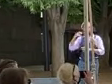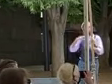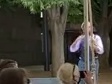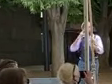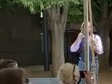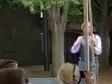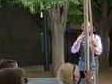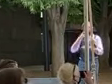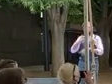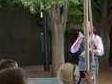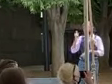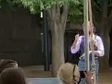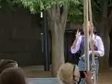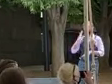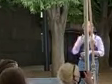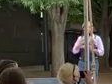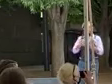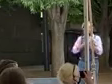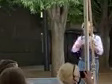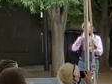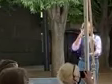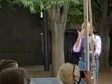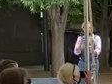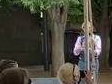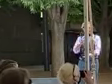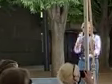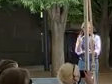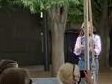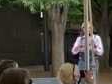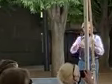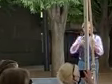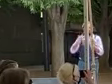Our laws guarantee all that. This community has got to do what we do best.